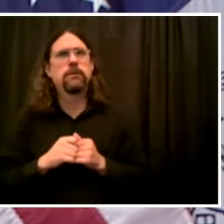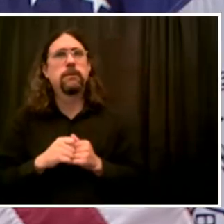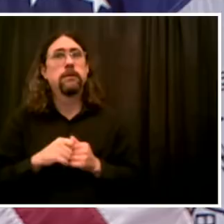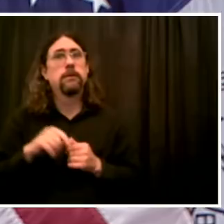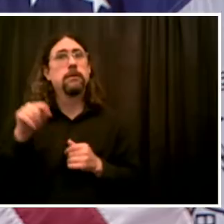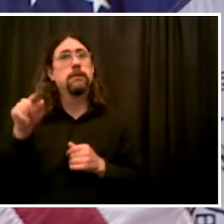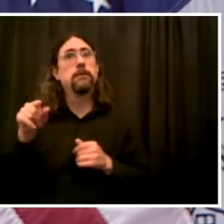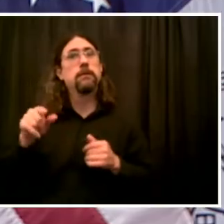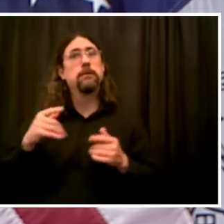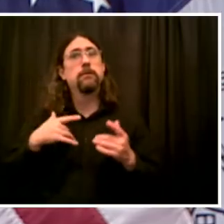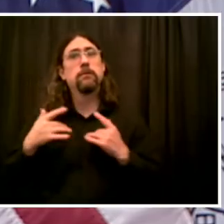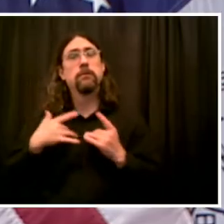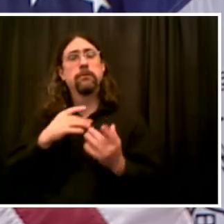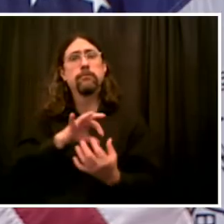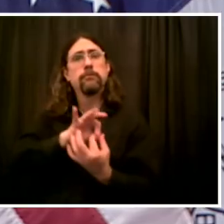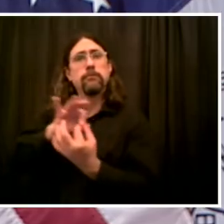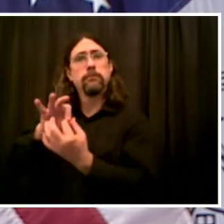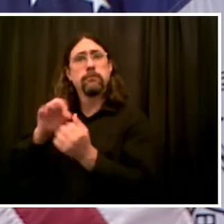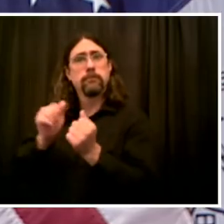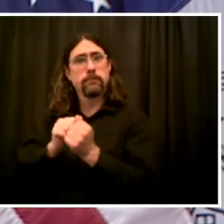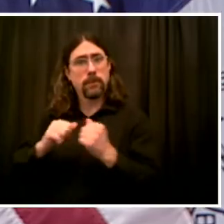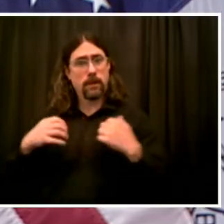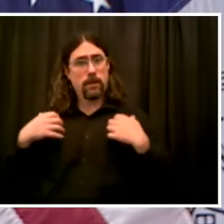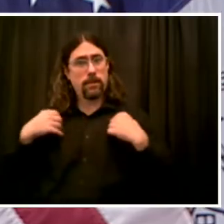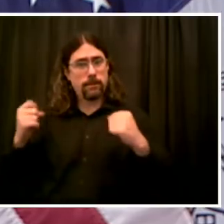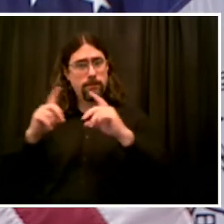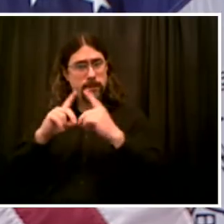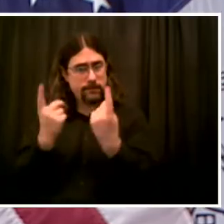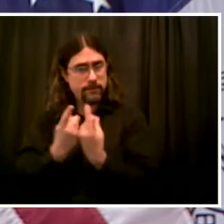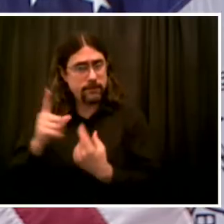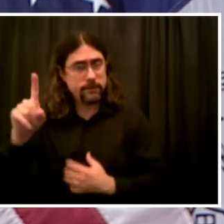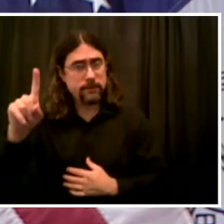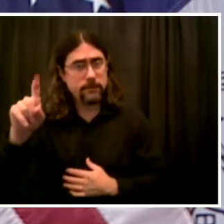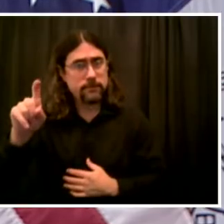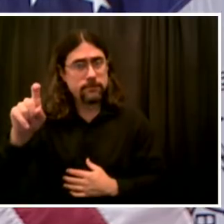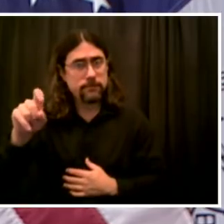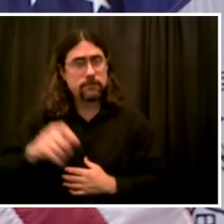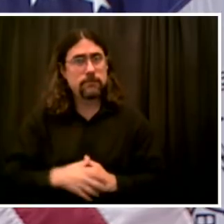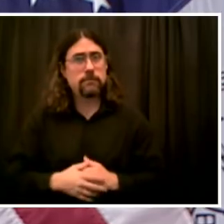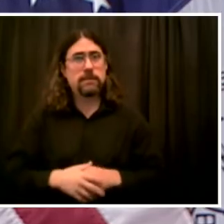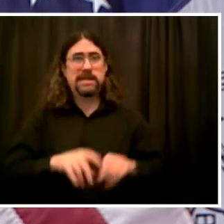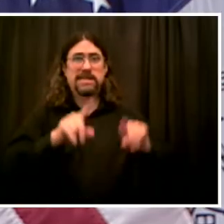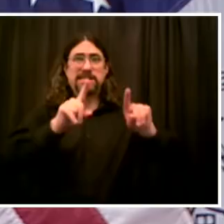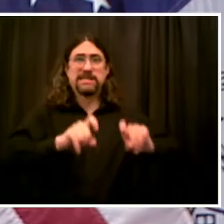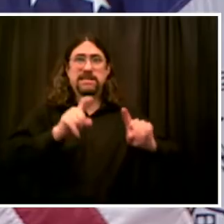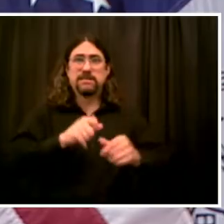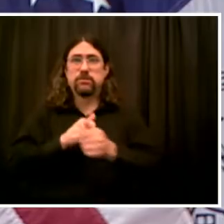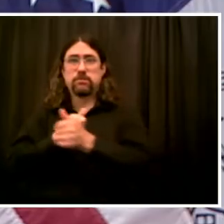BEING HOUSED WITHIN THE HETHAL DEPARTMENT. WONDERING WH AT OLRE OTHSE CONCERNS PLAYED